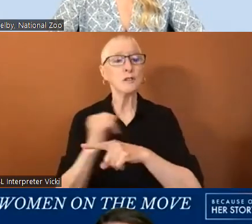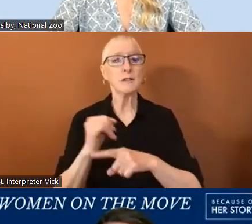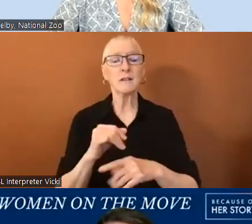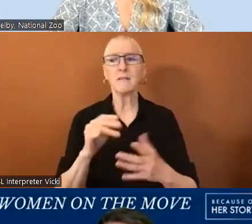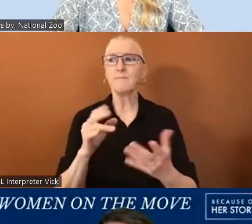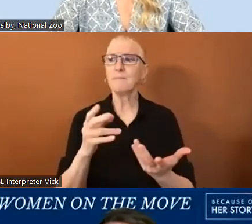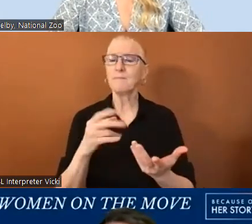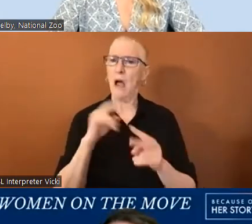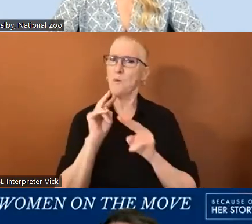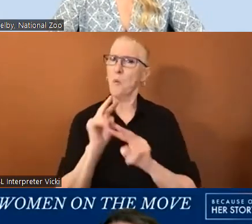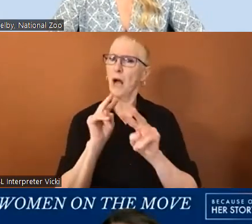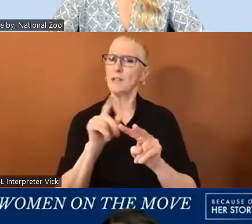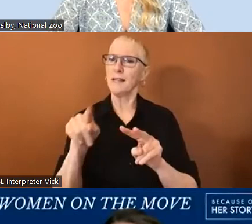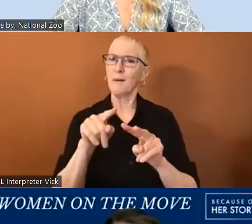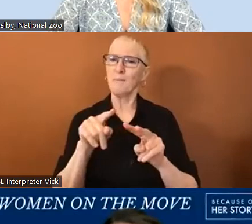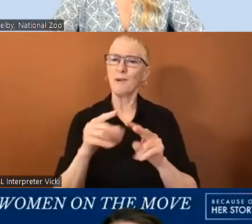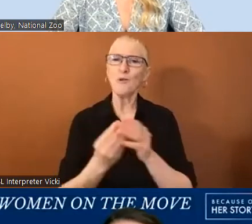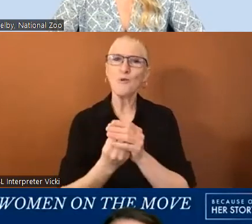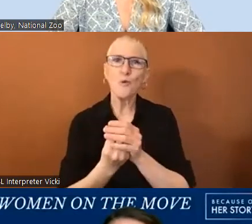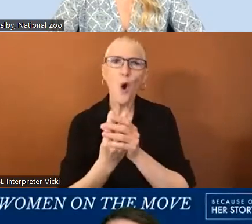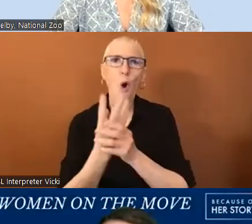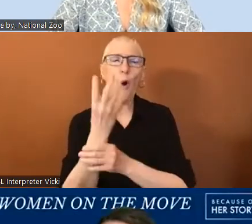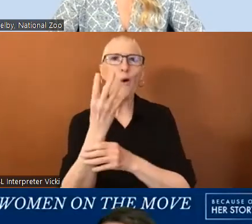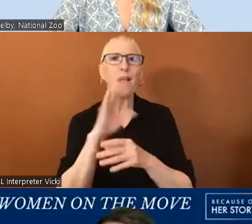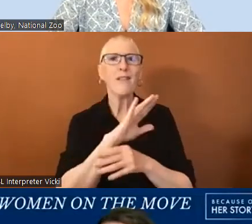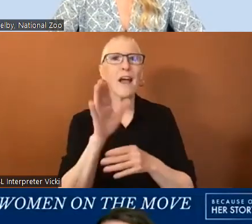watching them kind of grow along their career path and you know see where they go down the future.